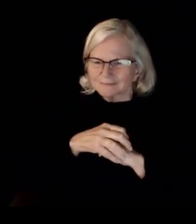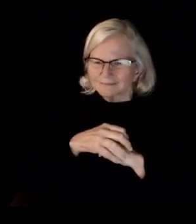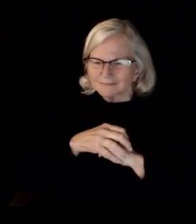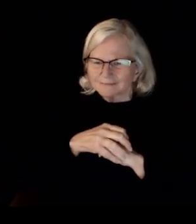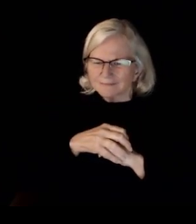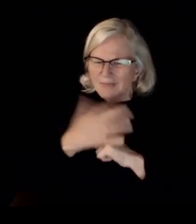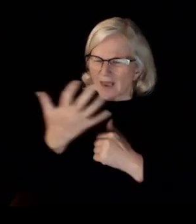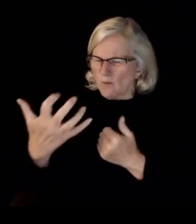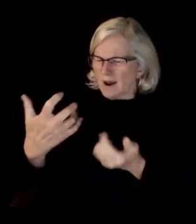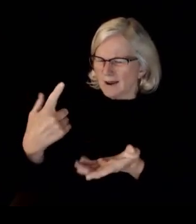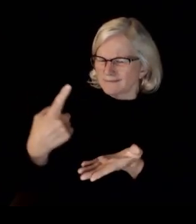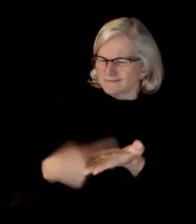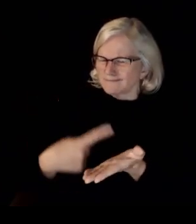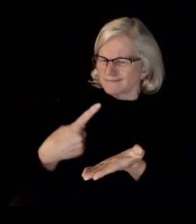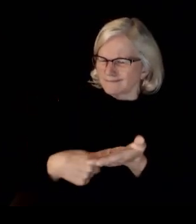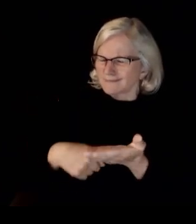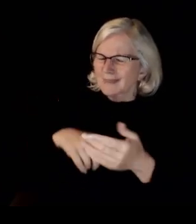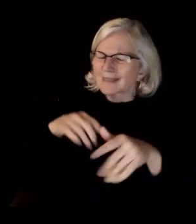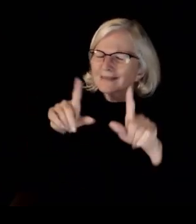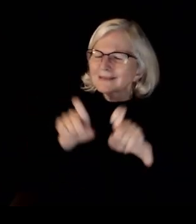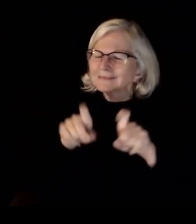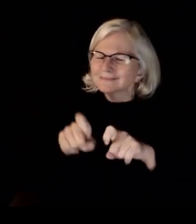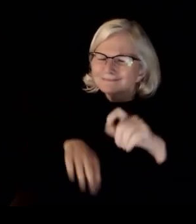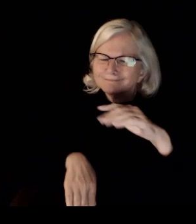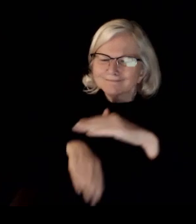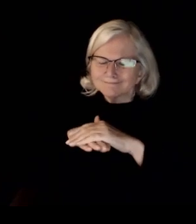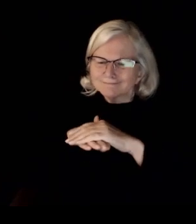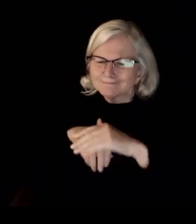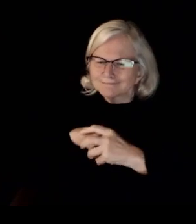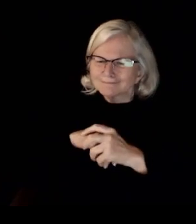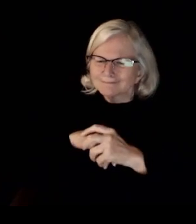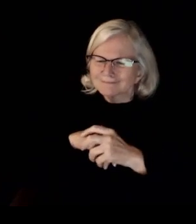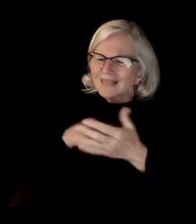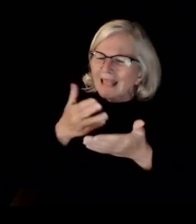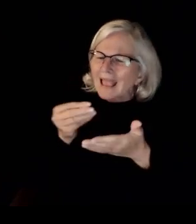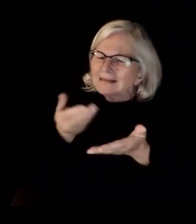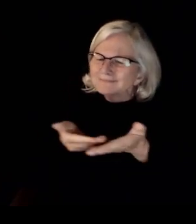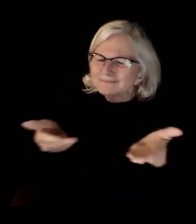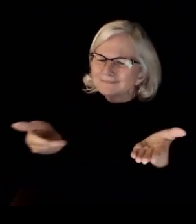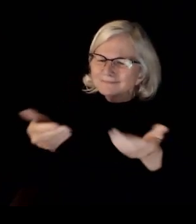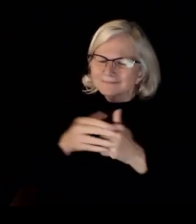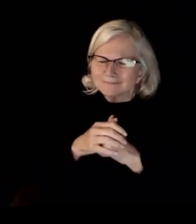We've been hearing that results are taking as many as two to four days now in Minnesota